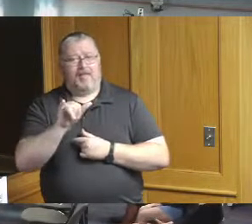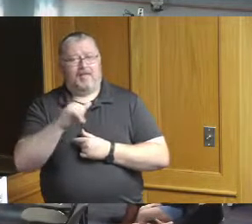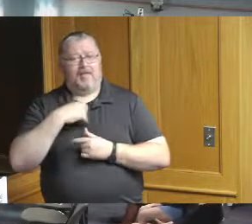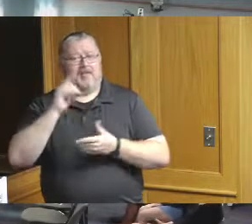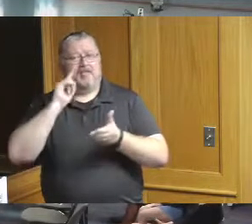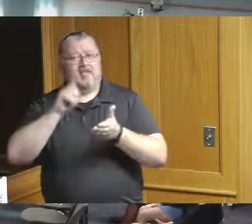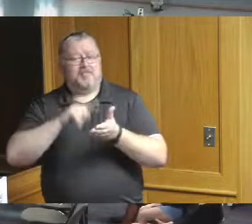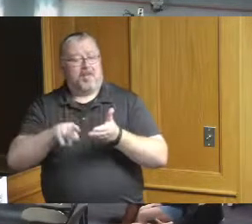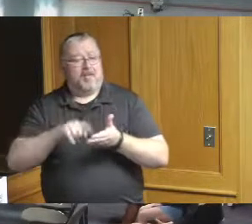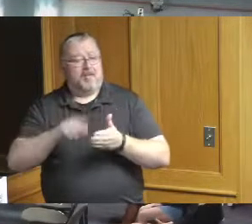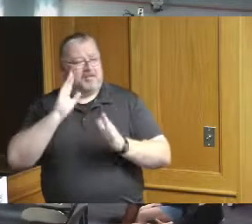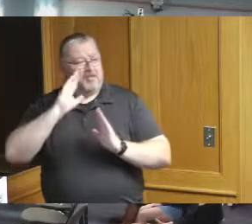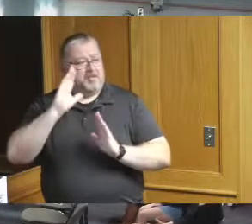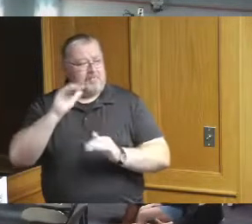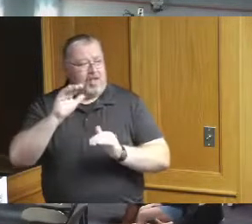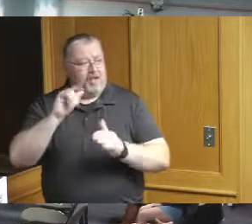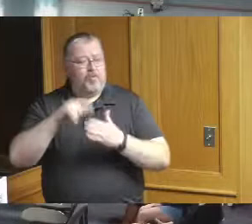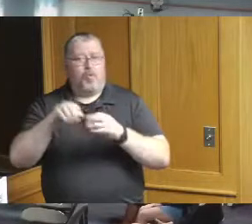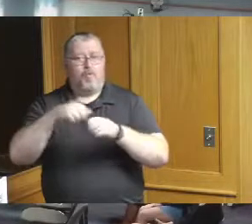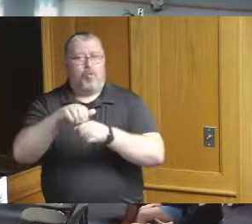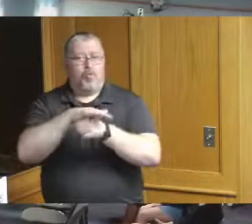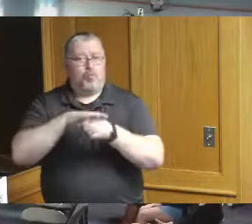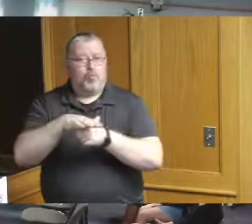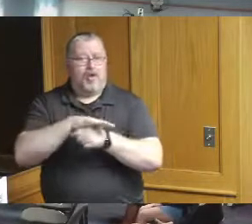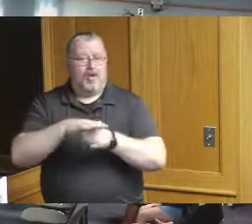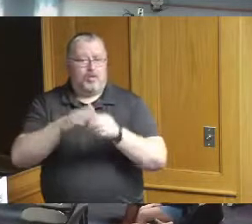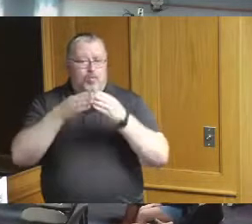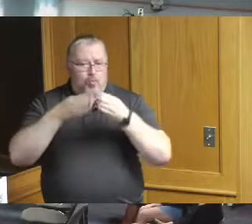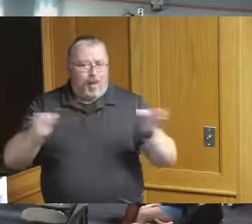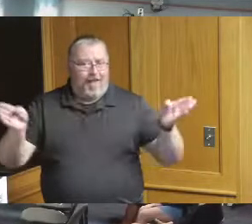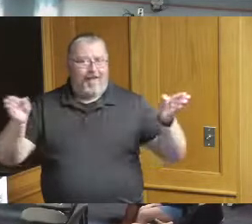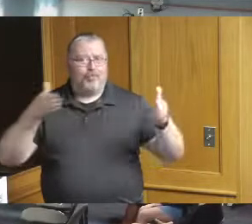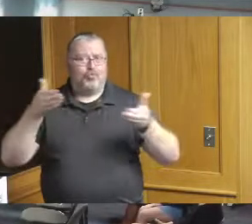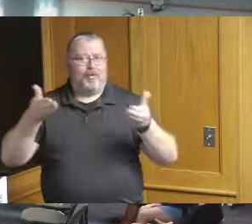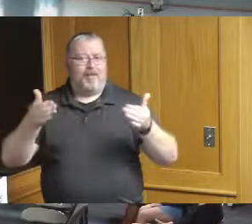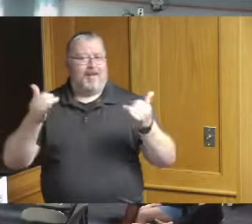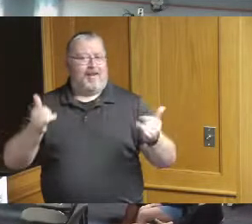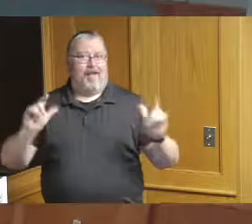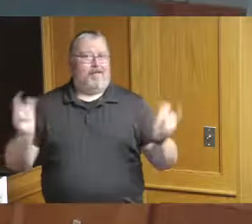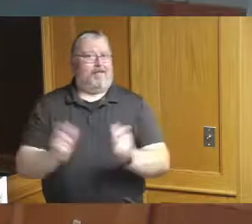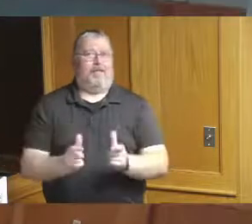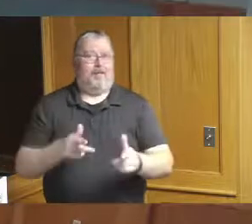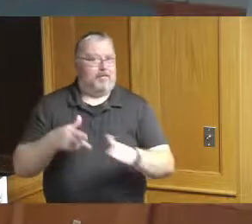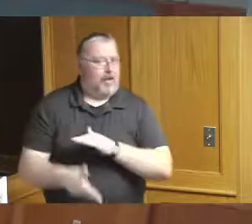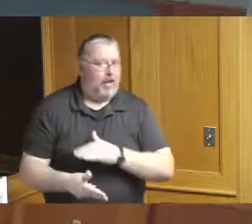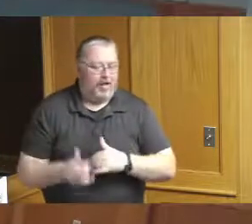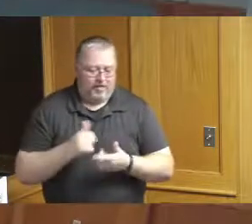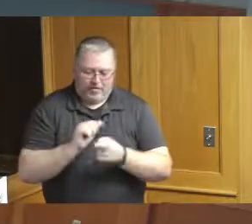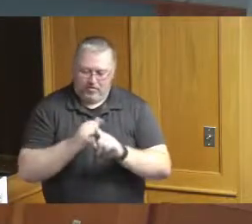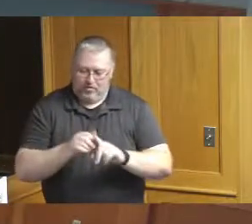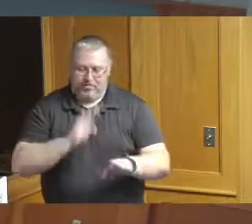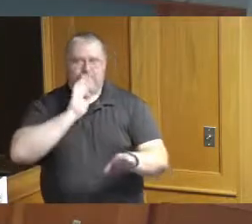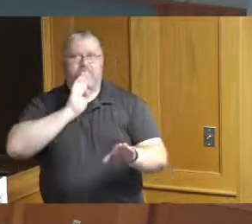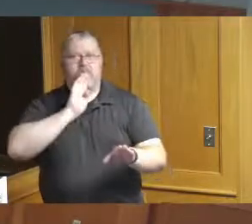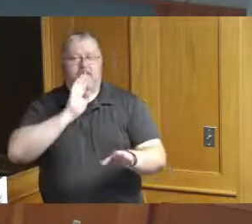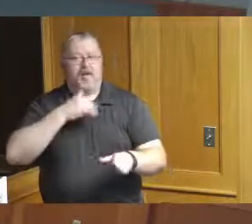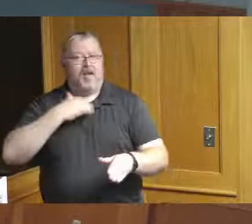um expanded more regional service um and now have this situation i understand that some of that is